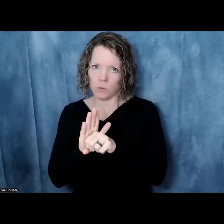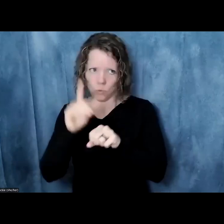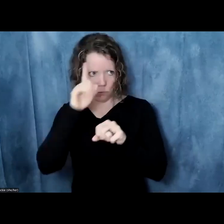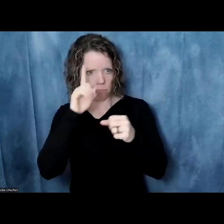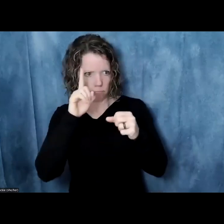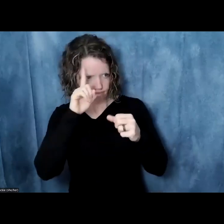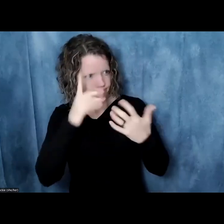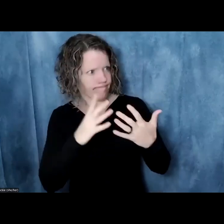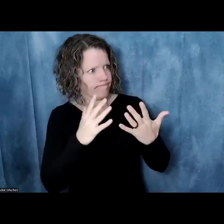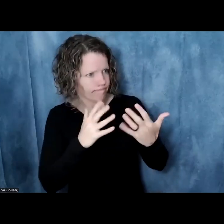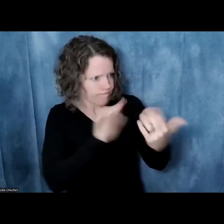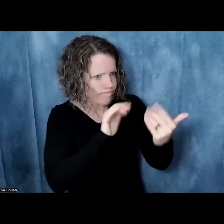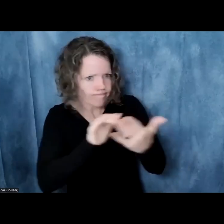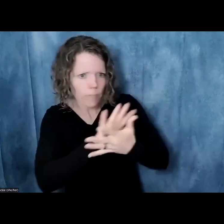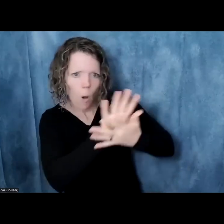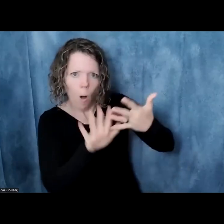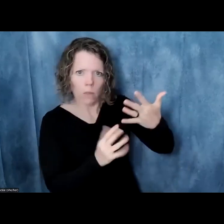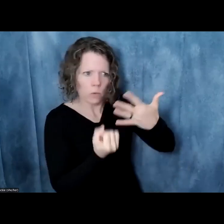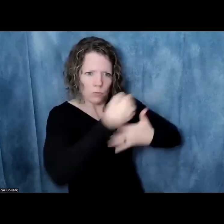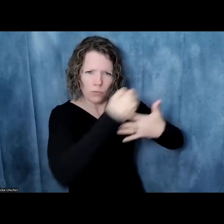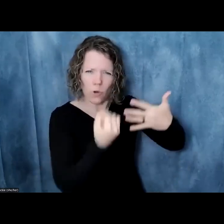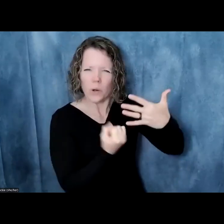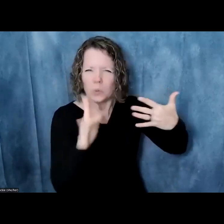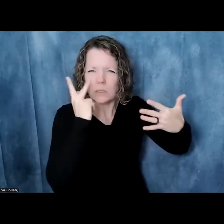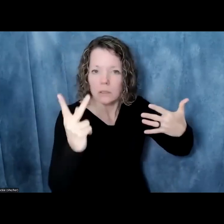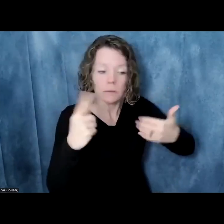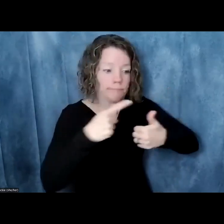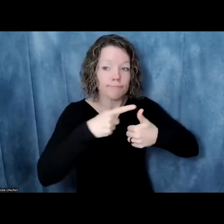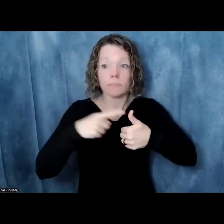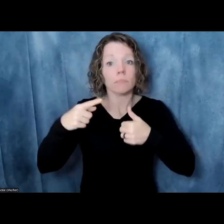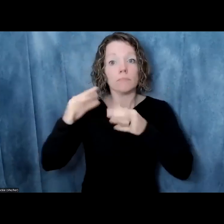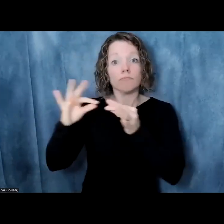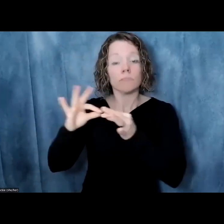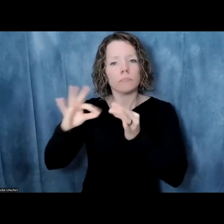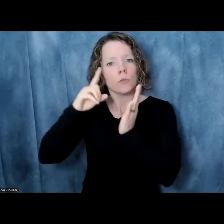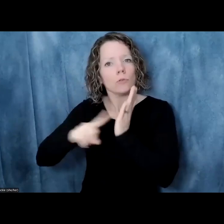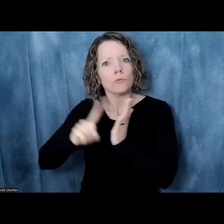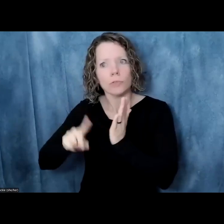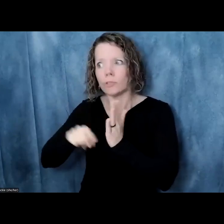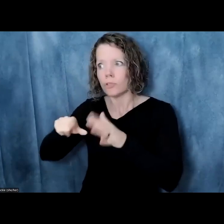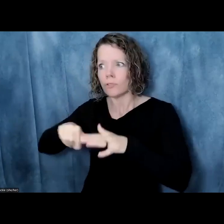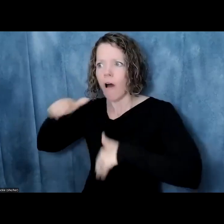hear about research developed in partnership with people with lived experience that immediately